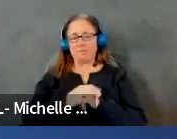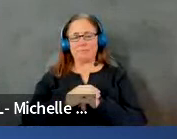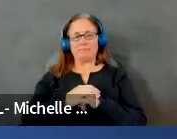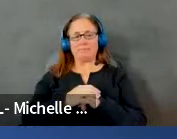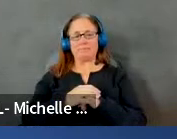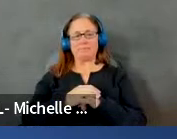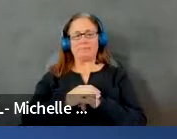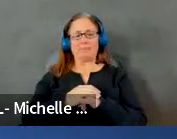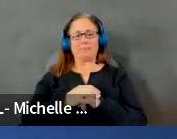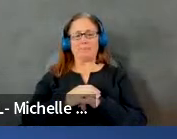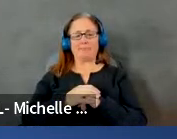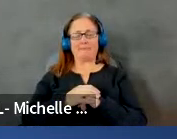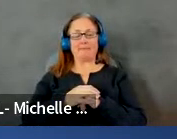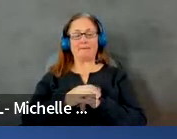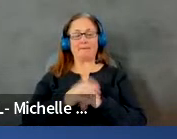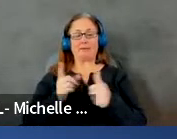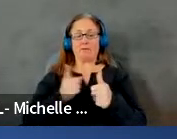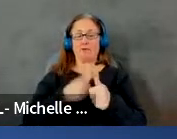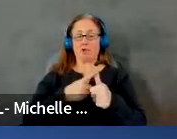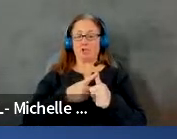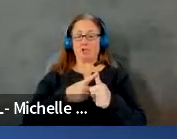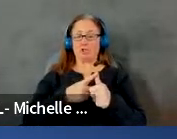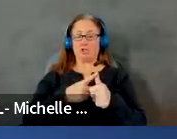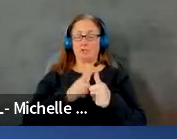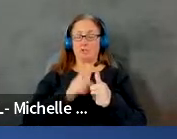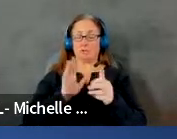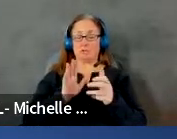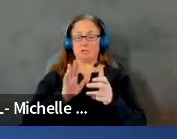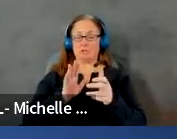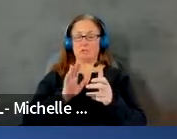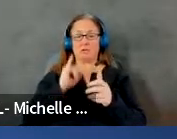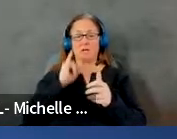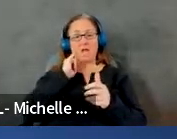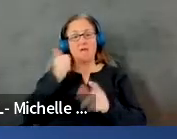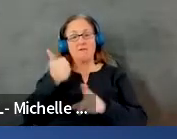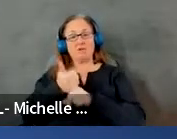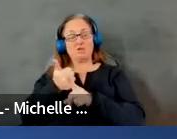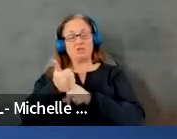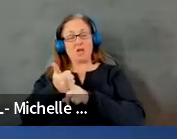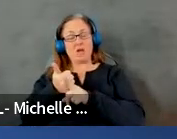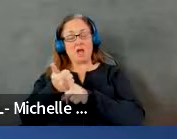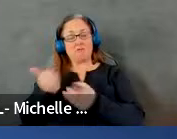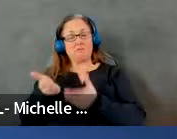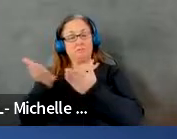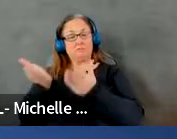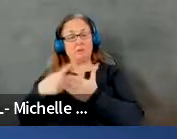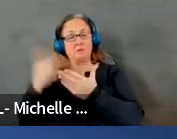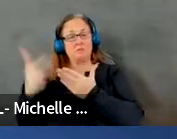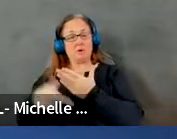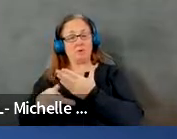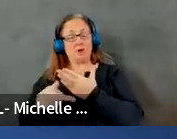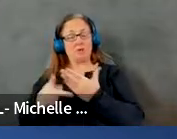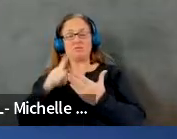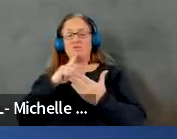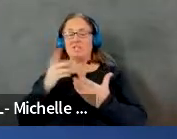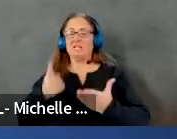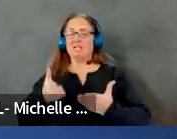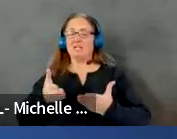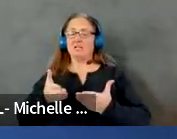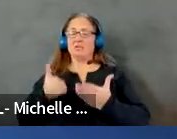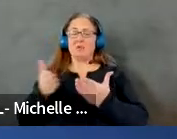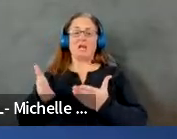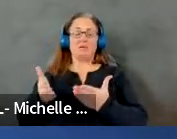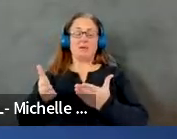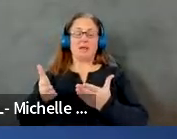So first, if you're administering these programs, we'd really recommend intensive stakeholder